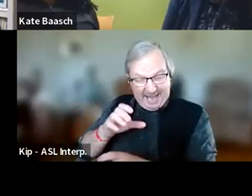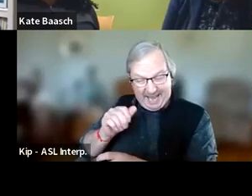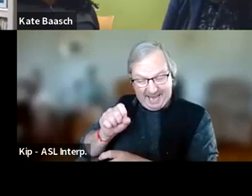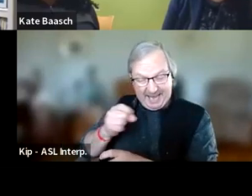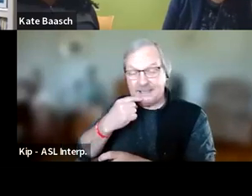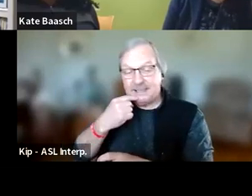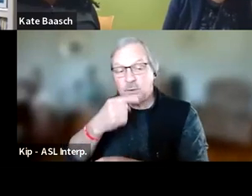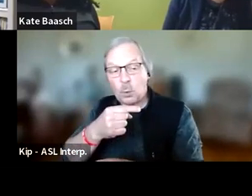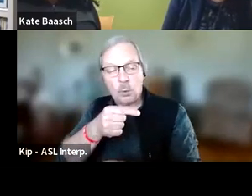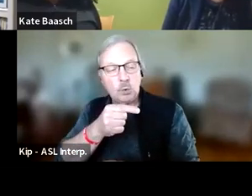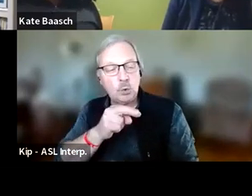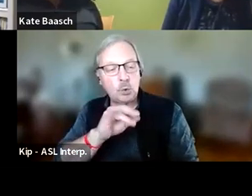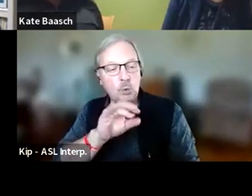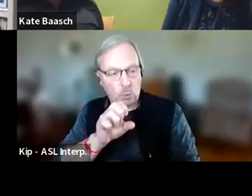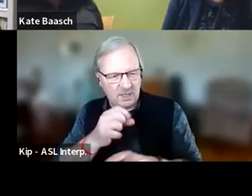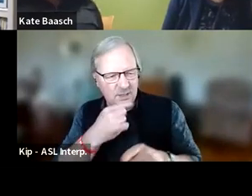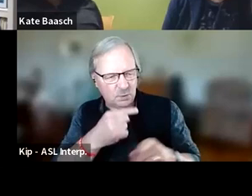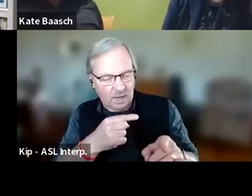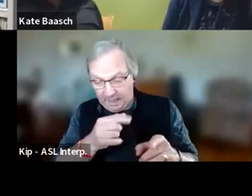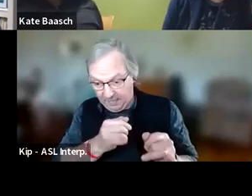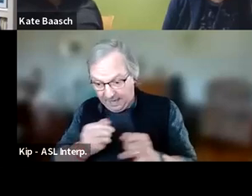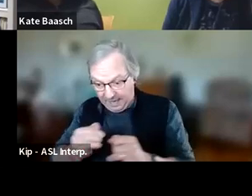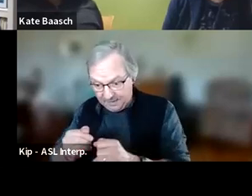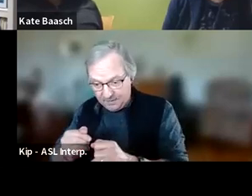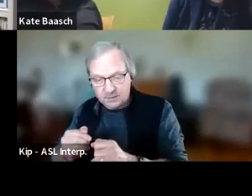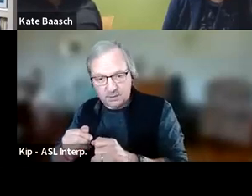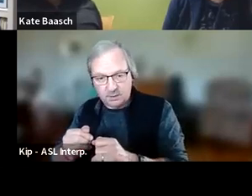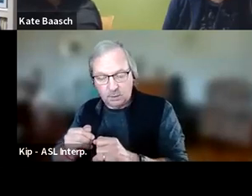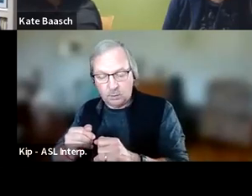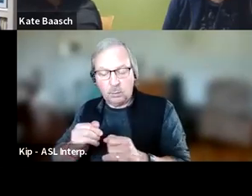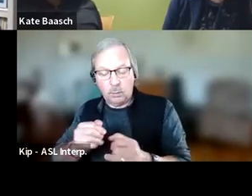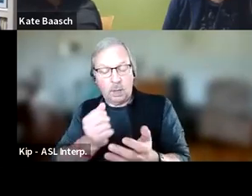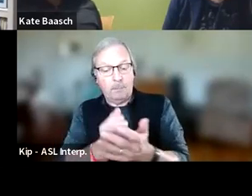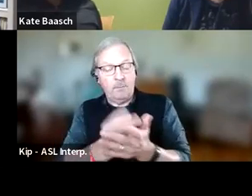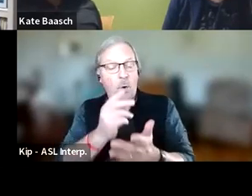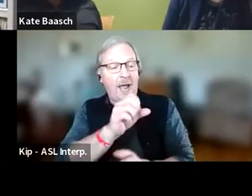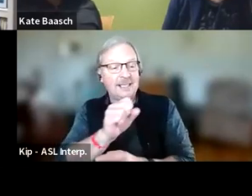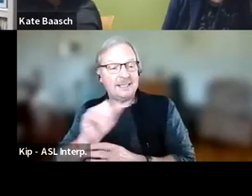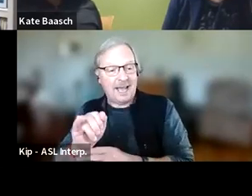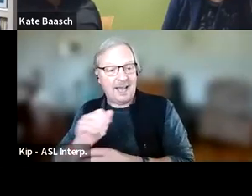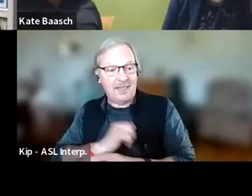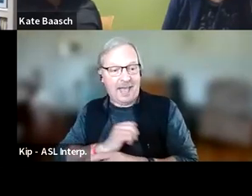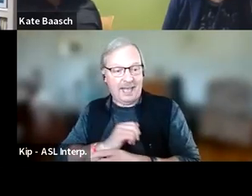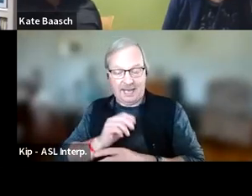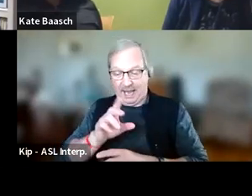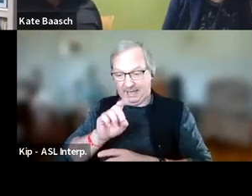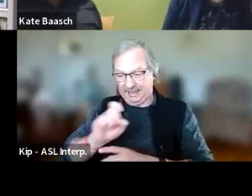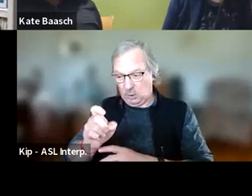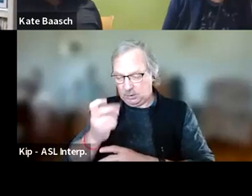to Georgi that the individuals actually approved for SSI, but the person actually had a diagnosis of being blind and we had it on a record,